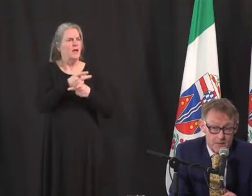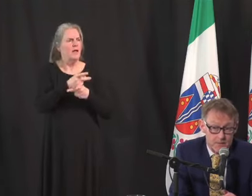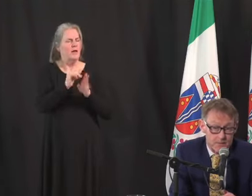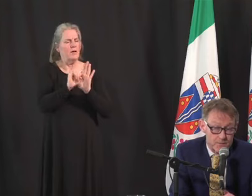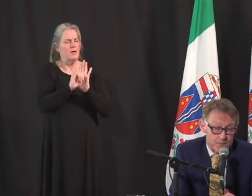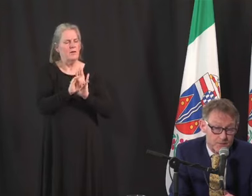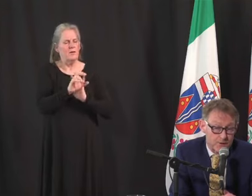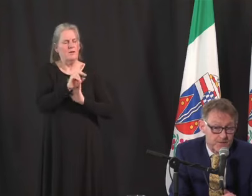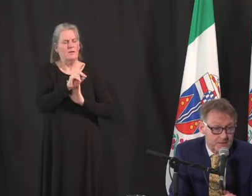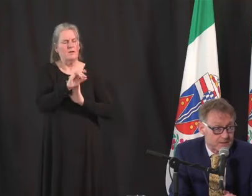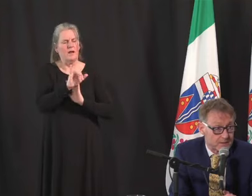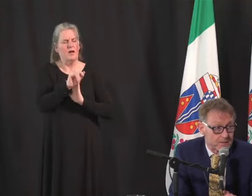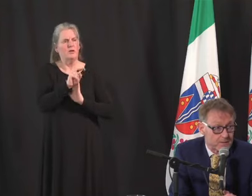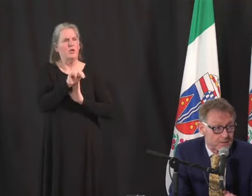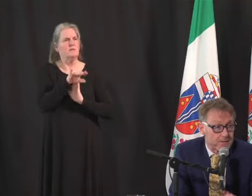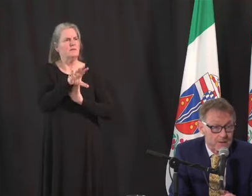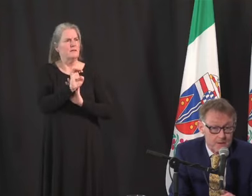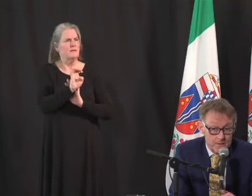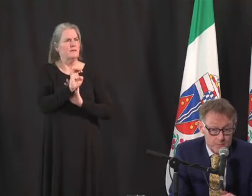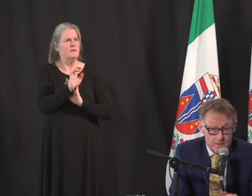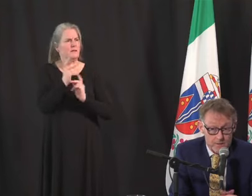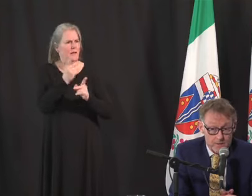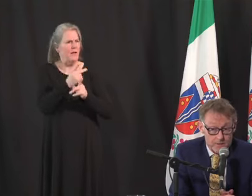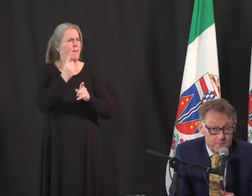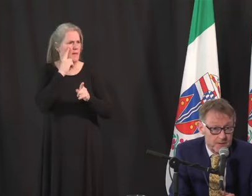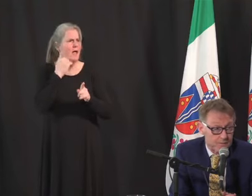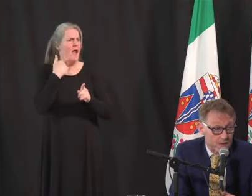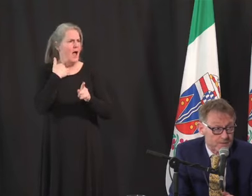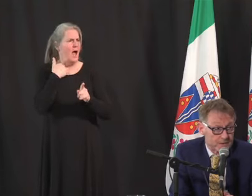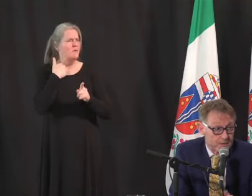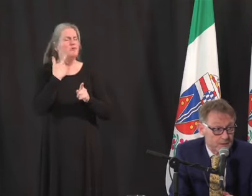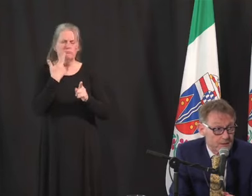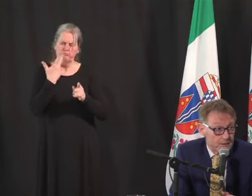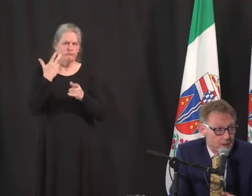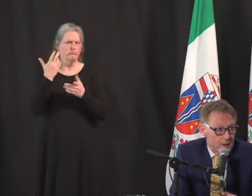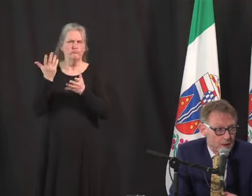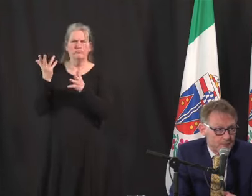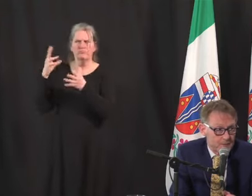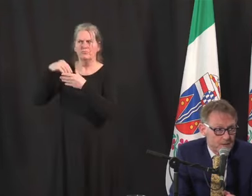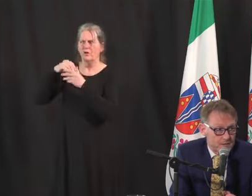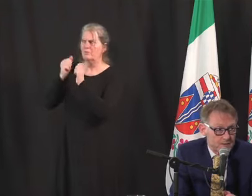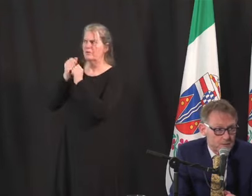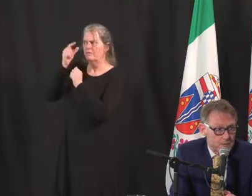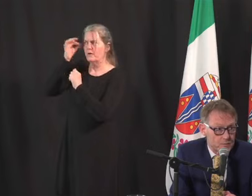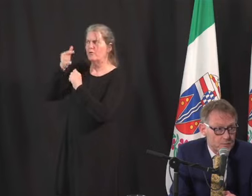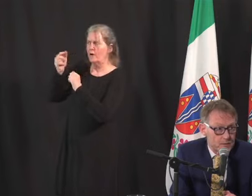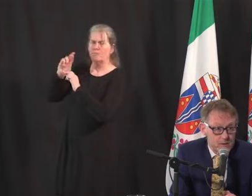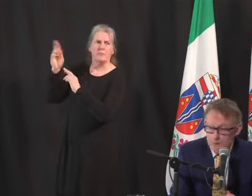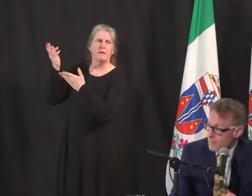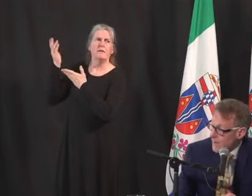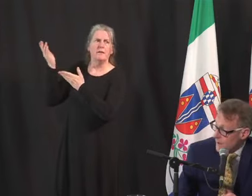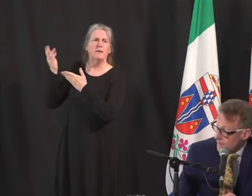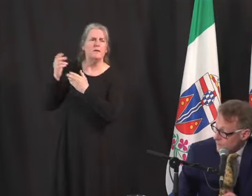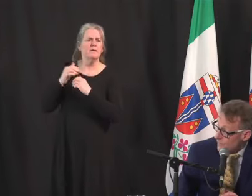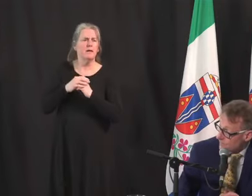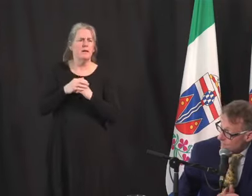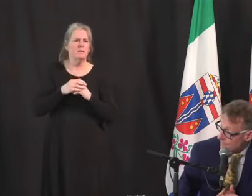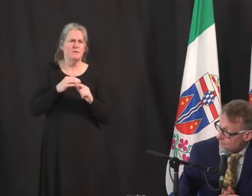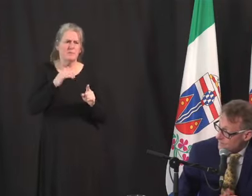THAT WE ARE DEEPLY INVOLVED IN. SO I DON'T KNOW IF Mr. PREMIER YOU HAVE --